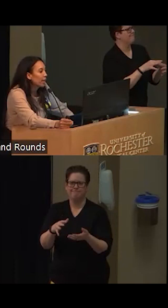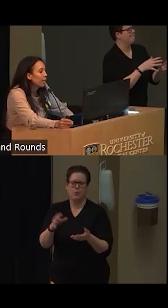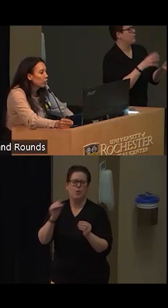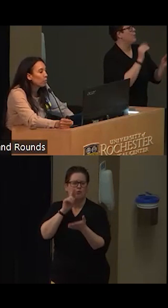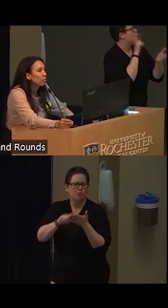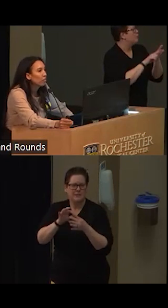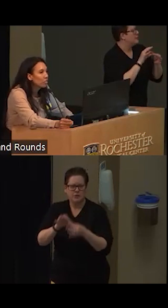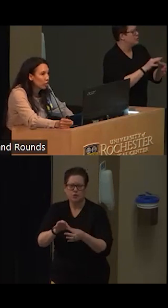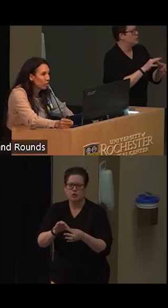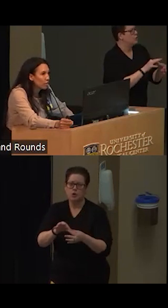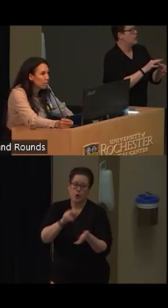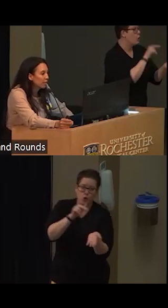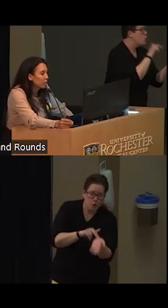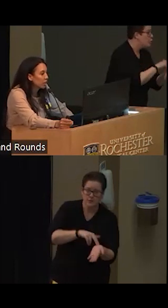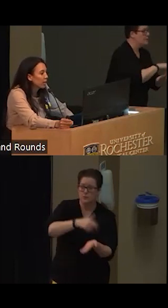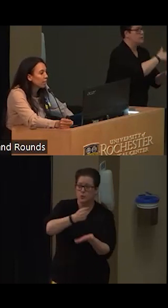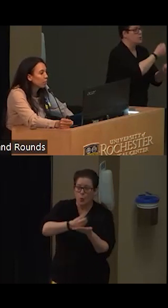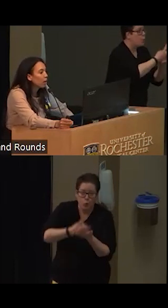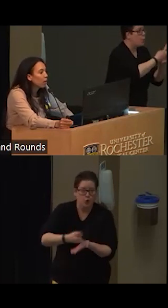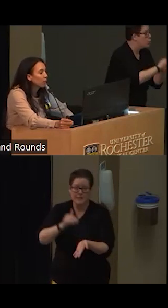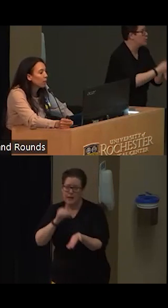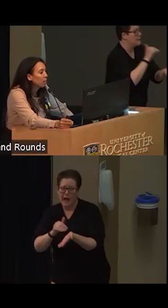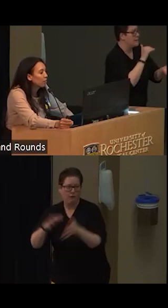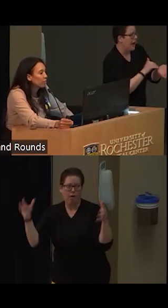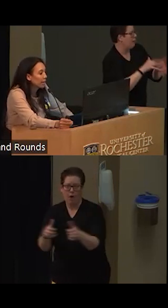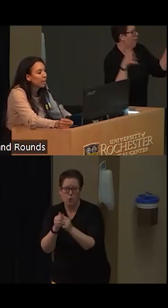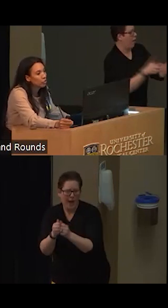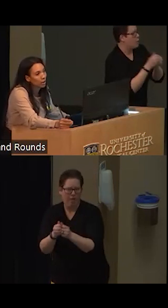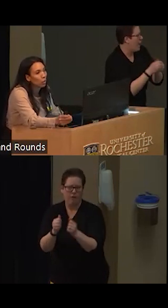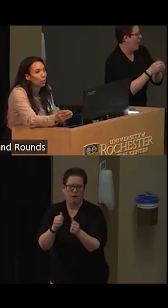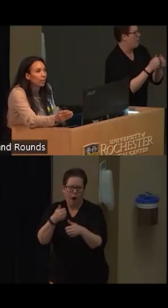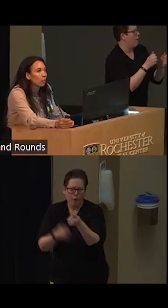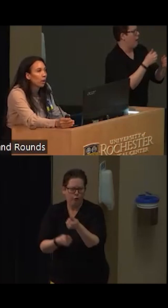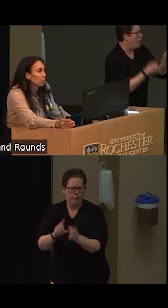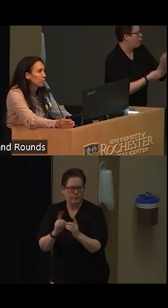on inter-professional simulation in the department of Psychiatry and what we really wanted our